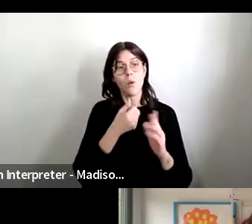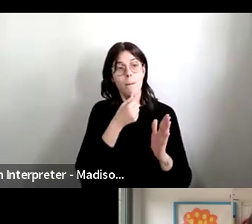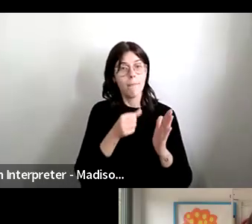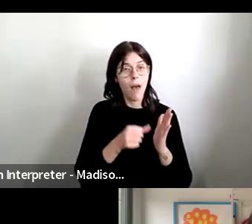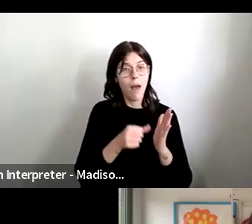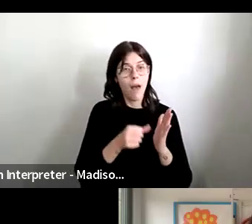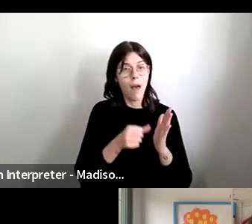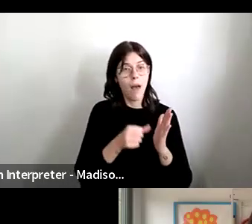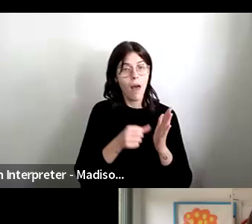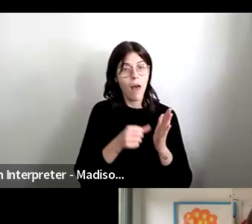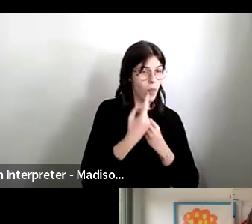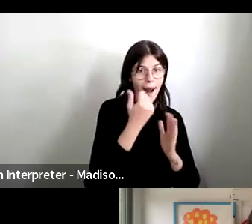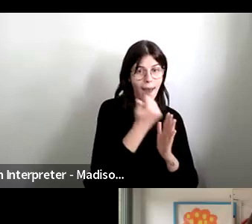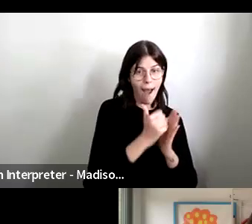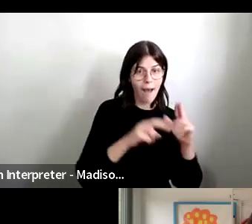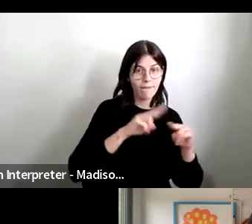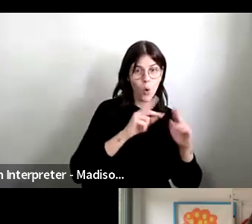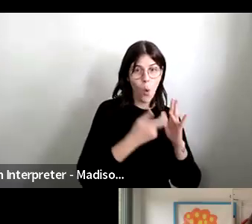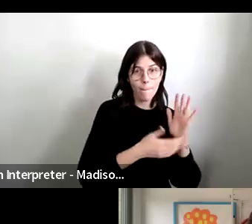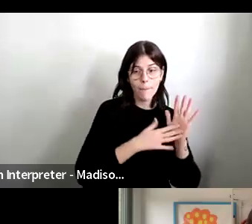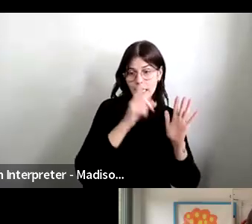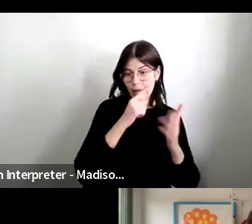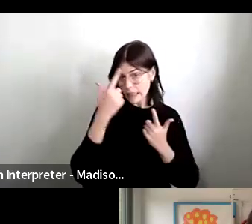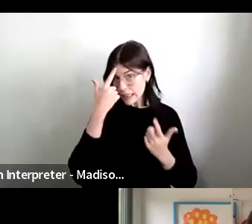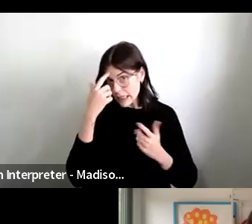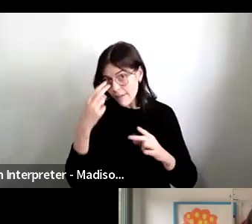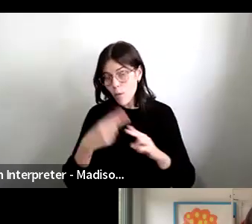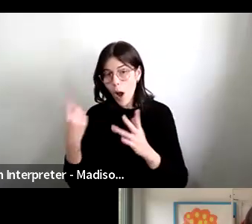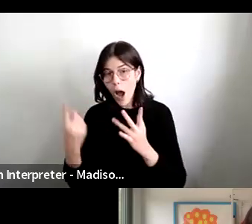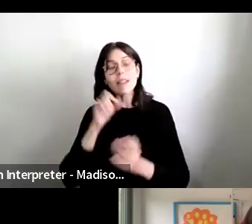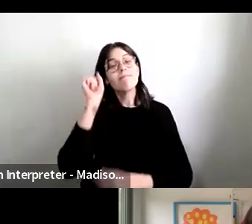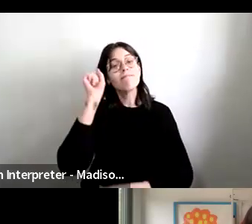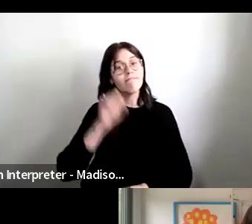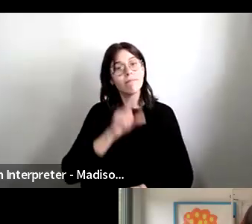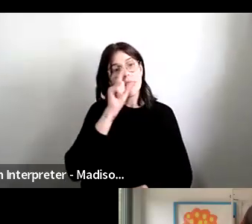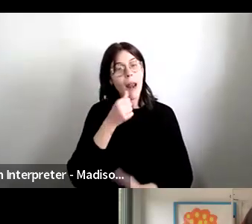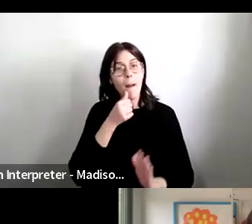considered for others?" Yeah, you can apply for up to three as part of the panel, but it doesn't mean